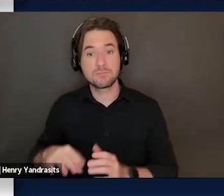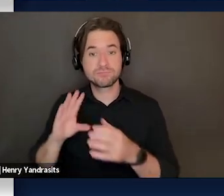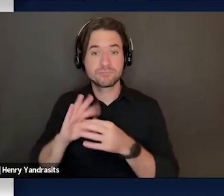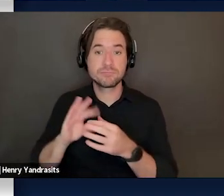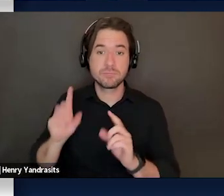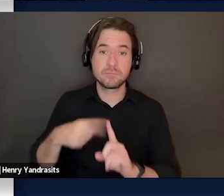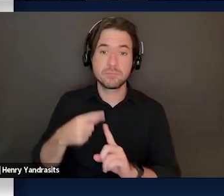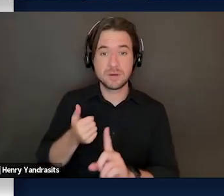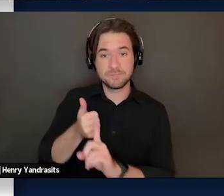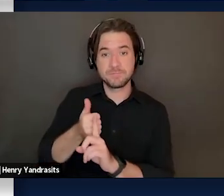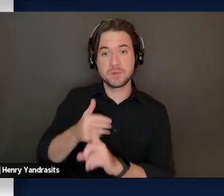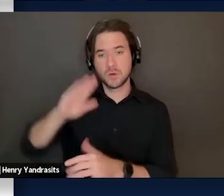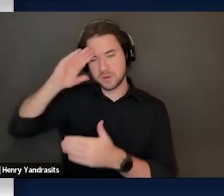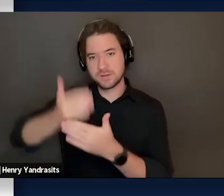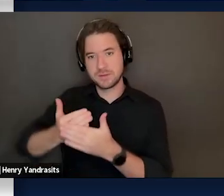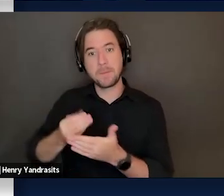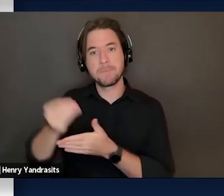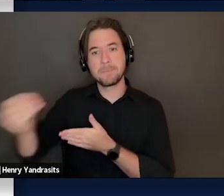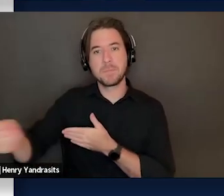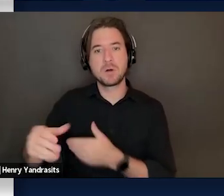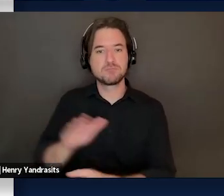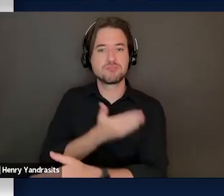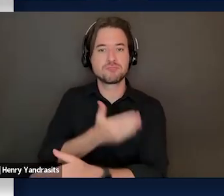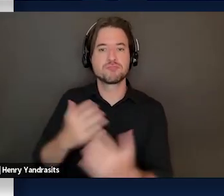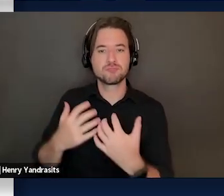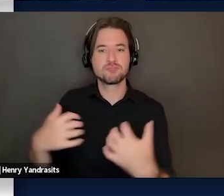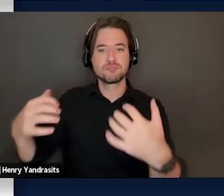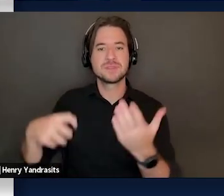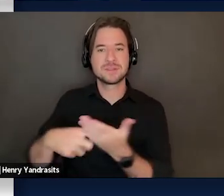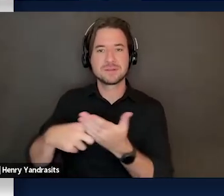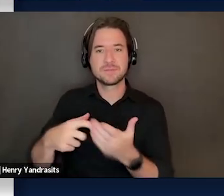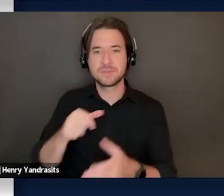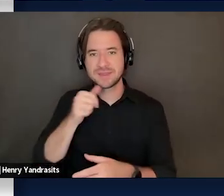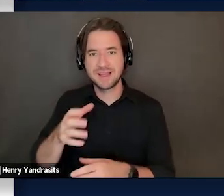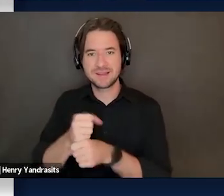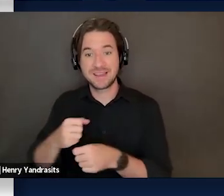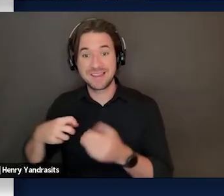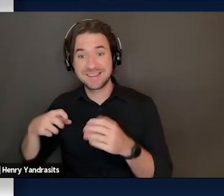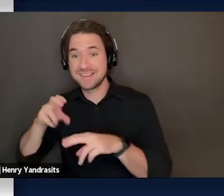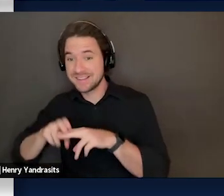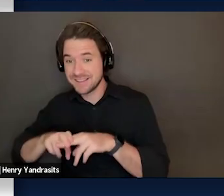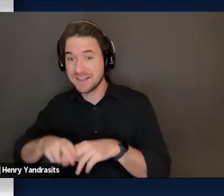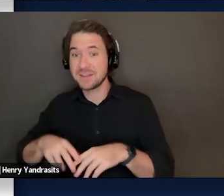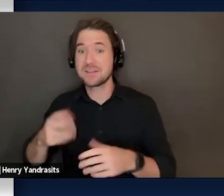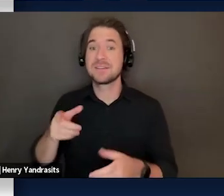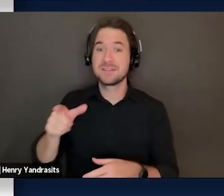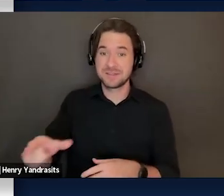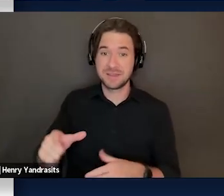Her son got them concert tickets. Um, but they didn't get C… tickets. They bought lawn seats.